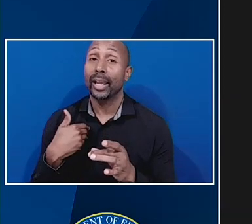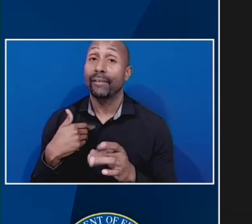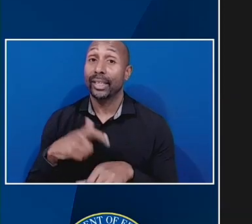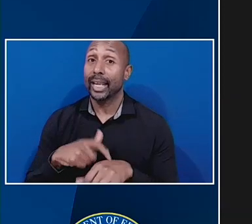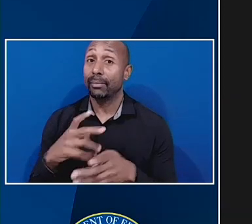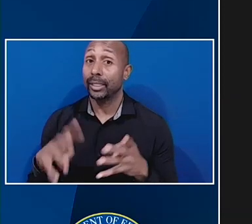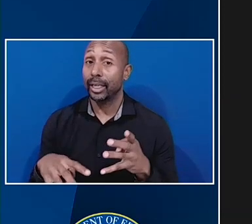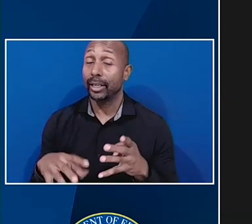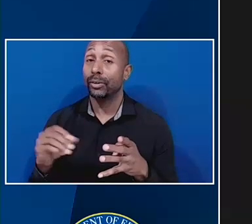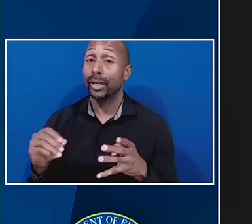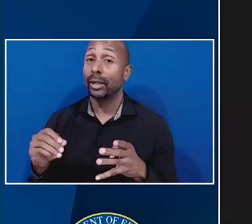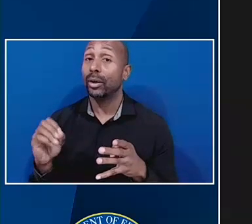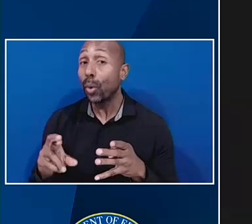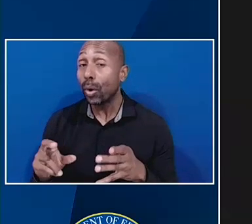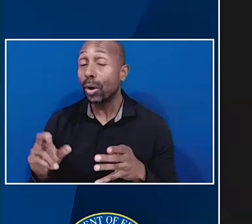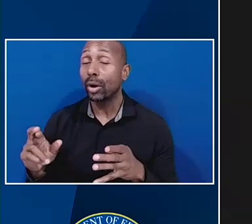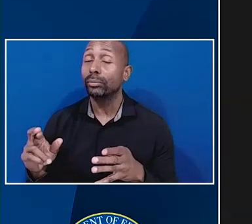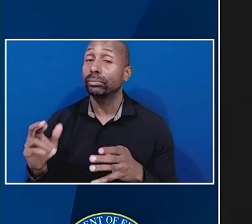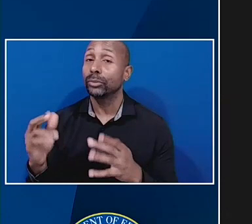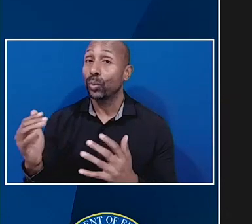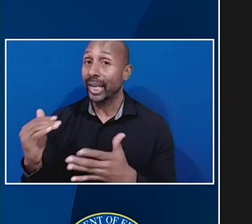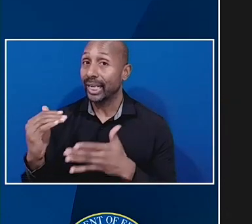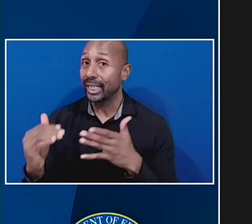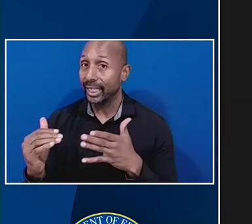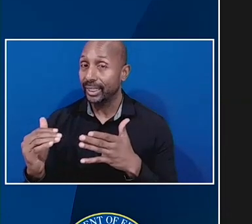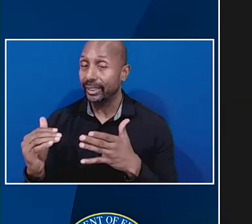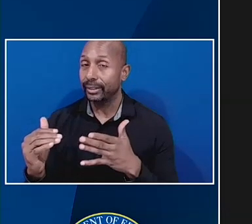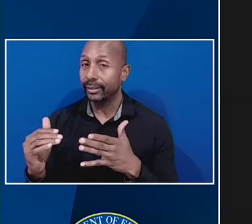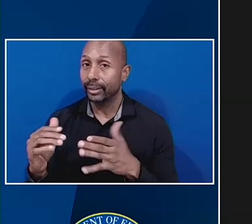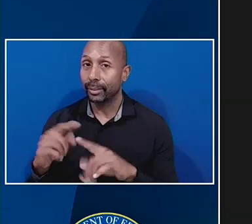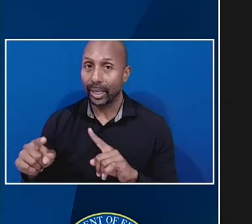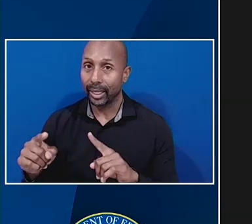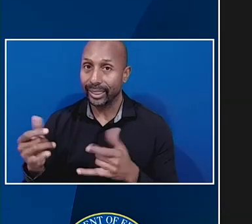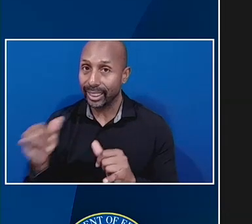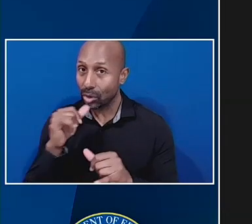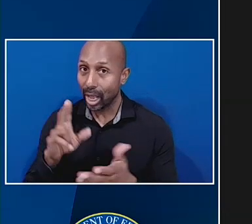the meeting, please log into the meeting at least 15 minutes prior to your